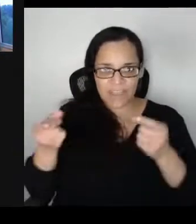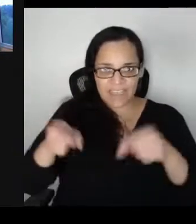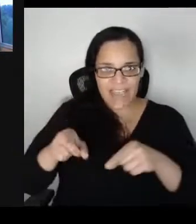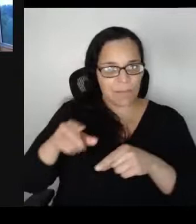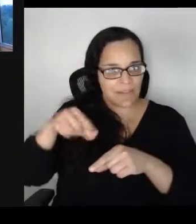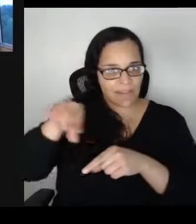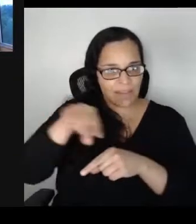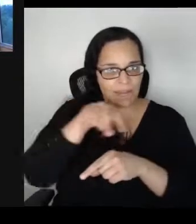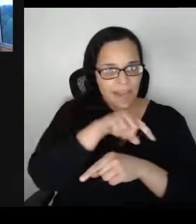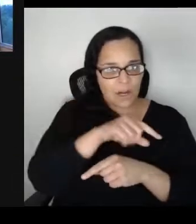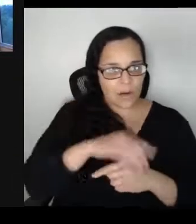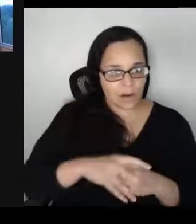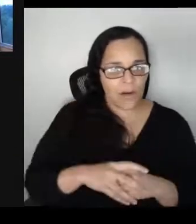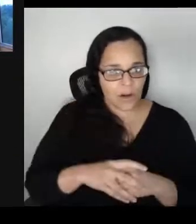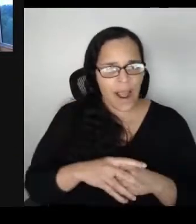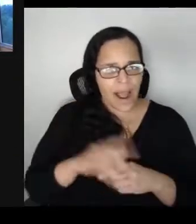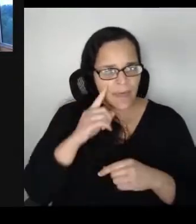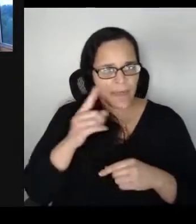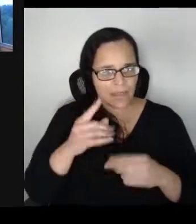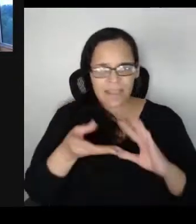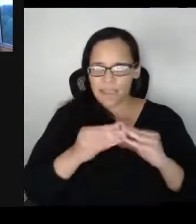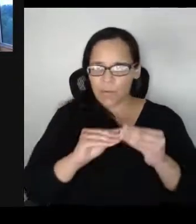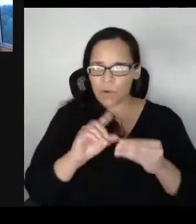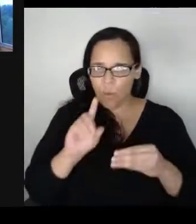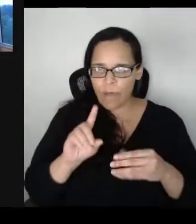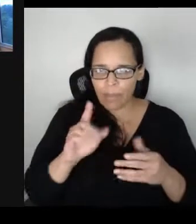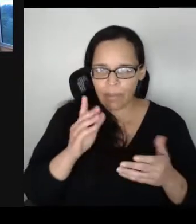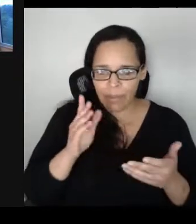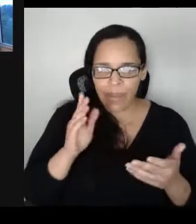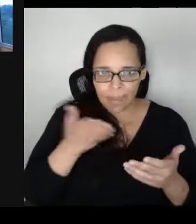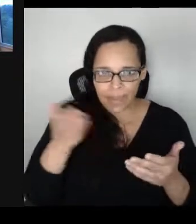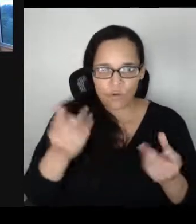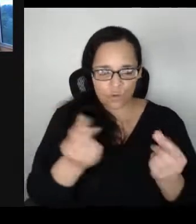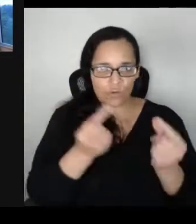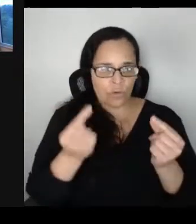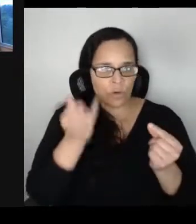or the number one thing that you can do for someone who wants to be an ally and support.